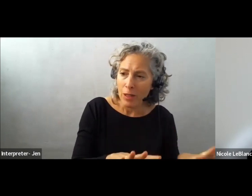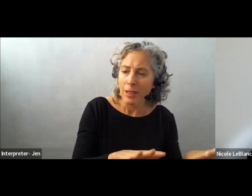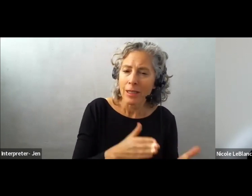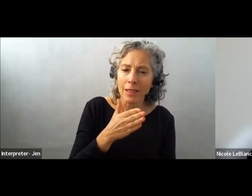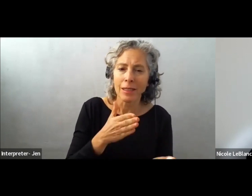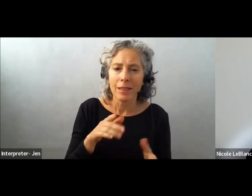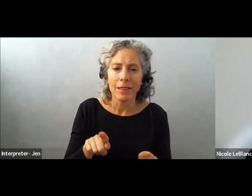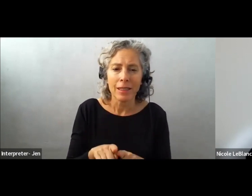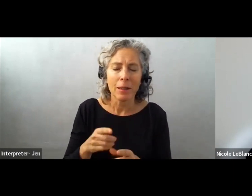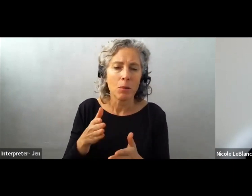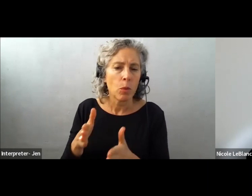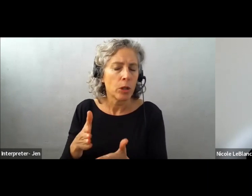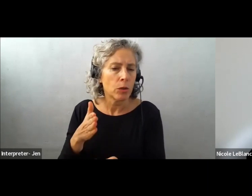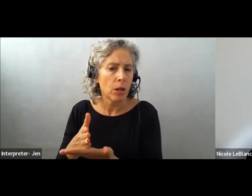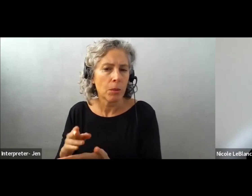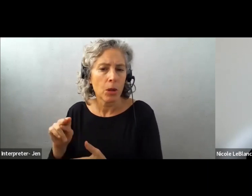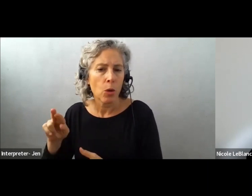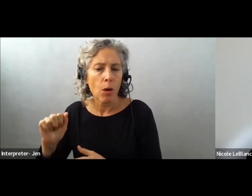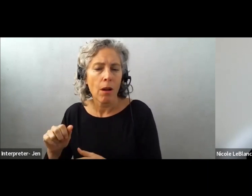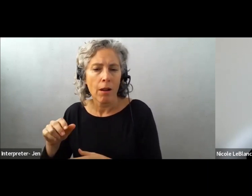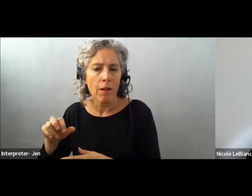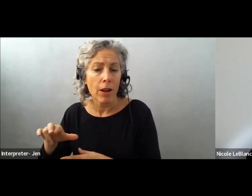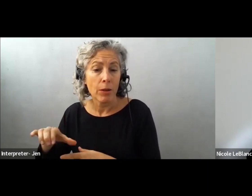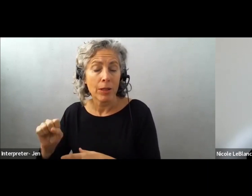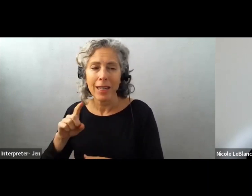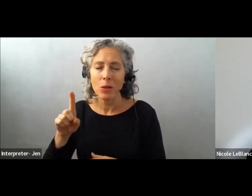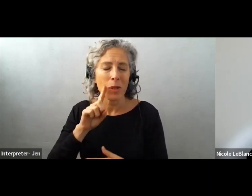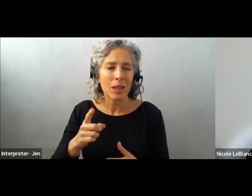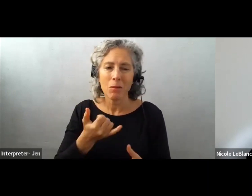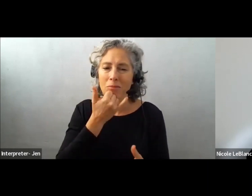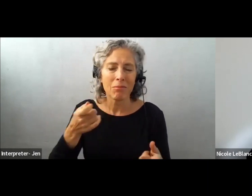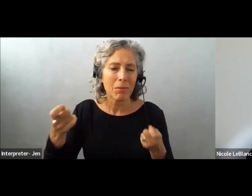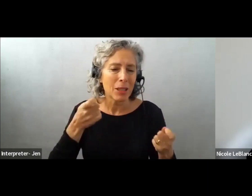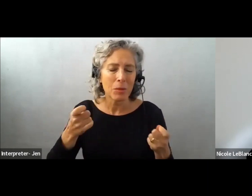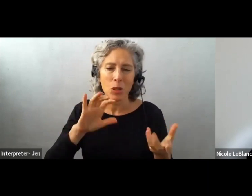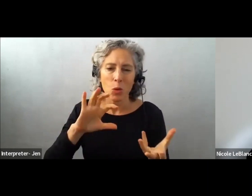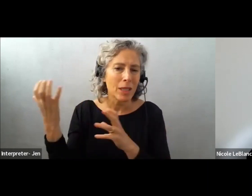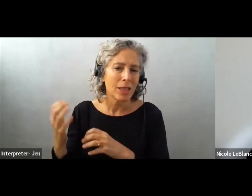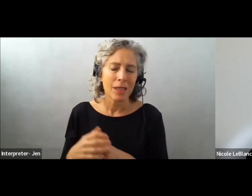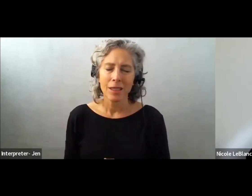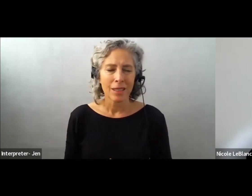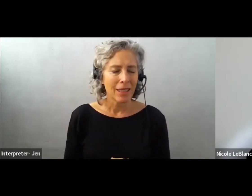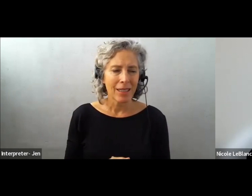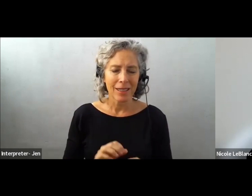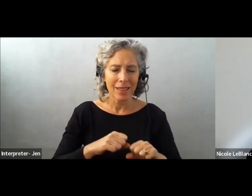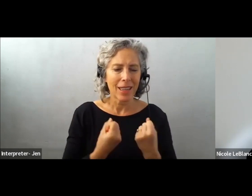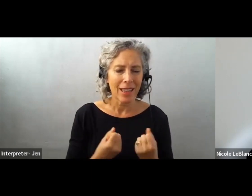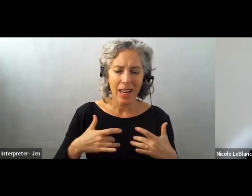norovirus, and just the general mismanagement of the crisis societies like empathy outrage, for the needs of the disability